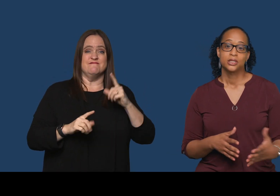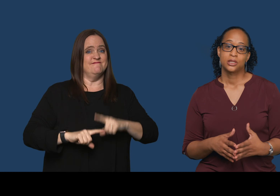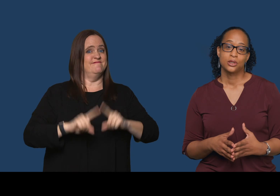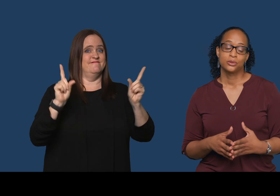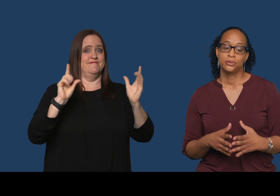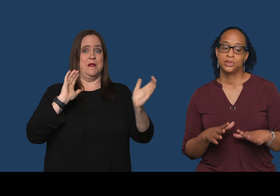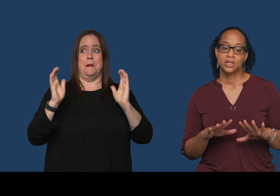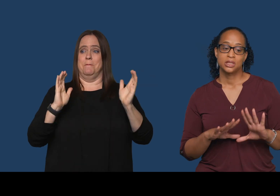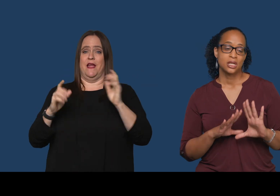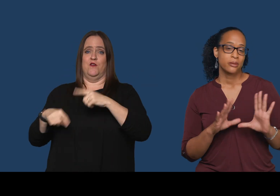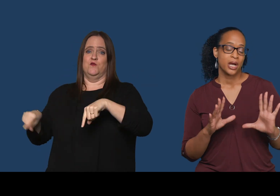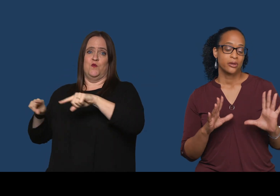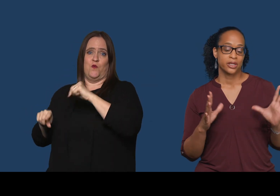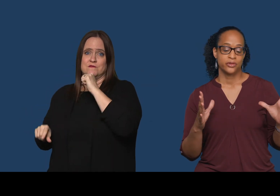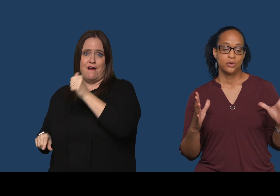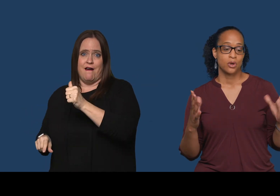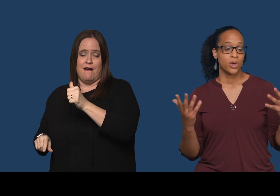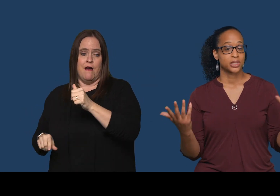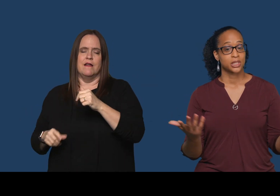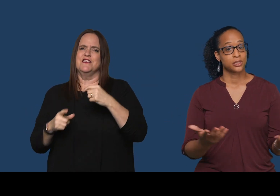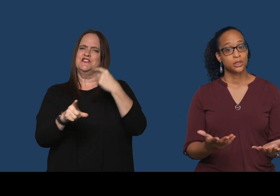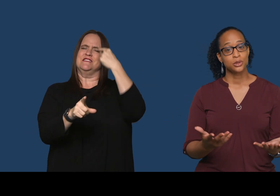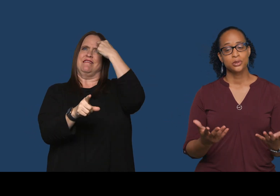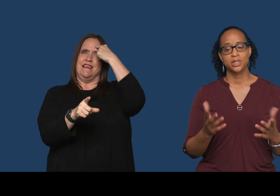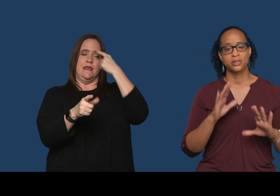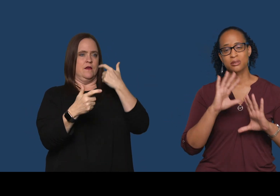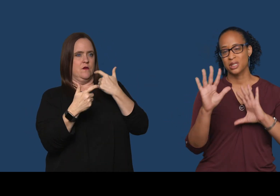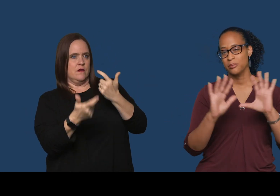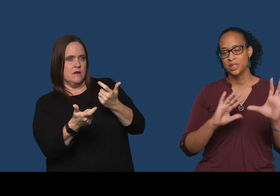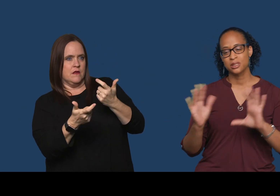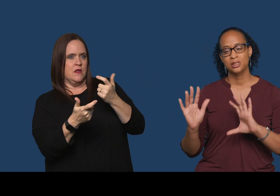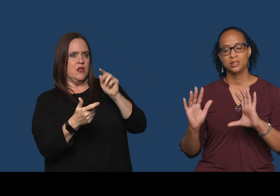So just think about if you are watching the news and there's images